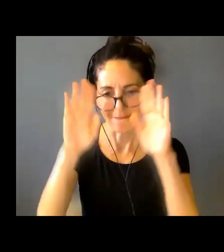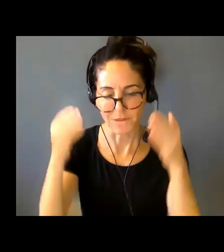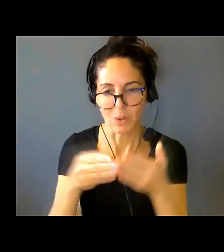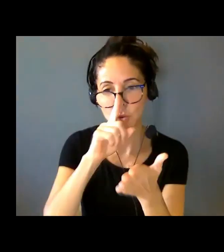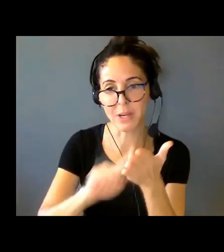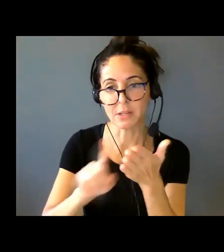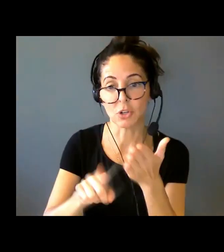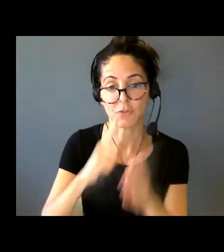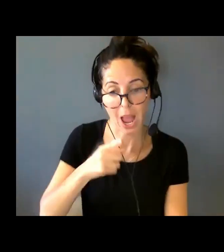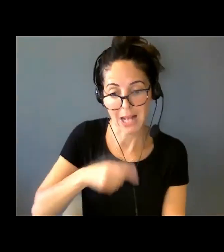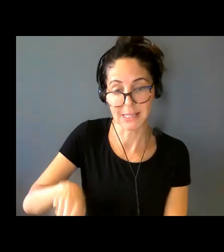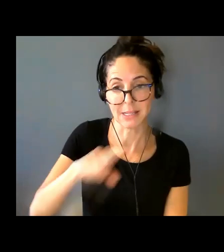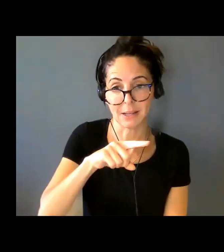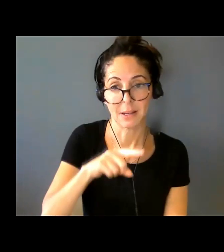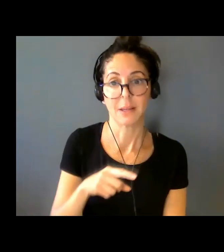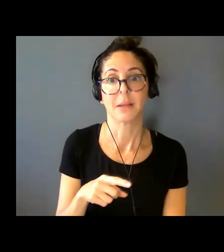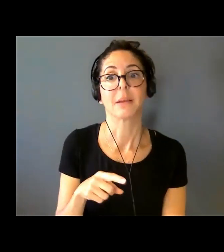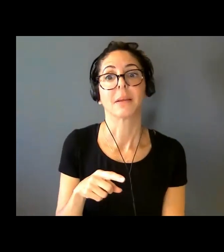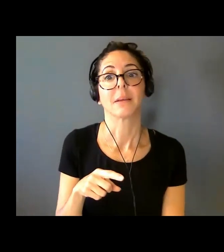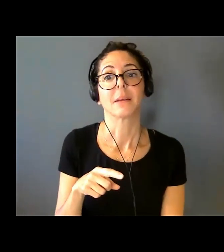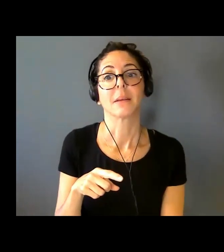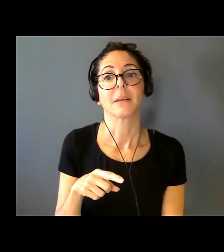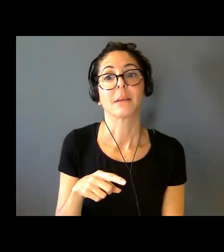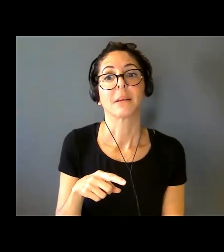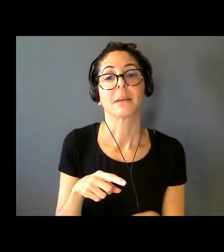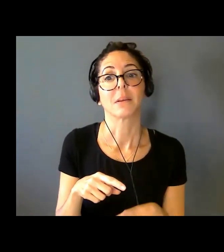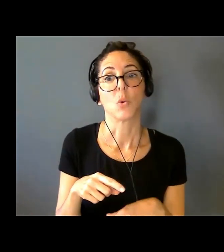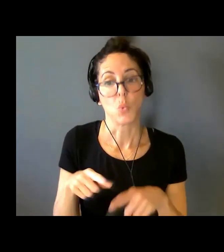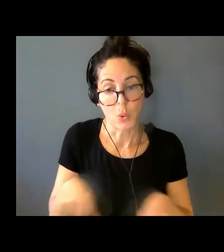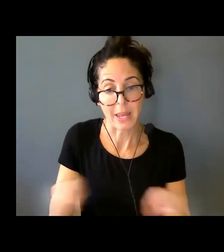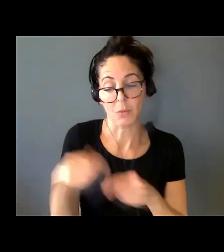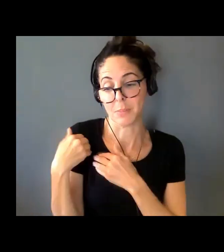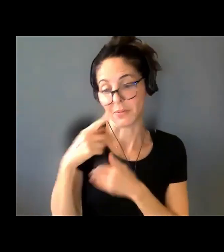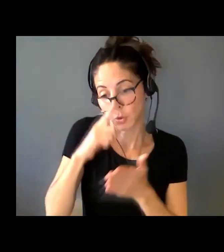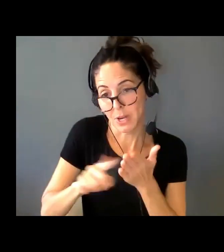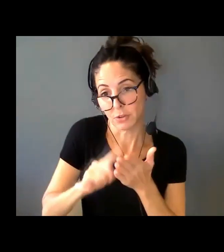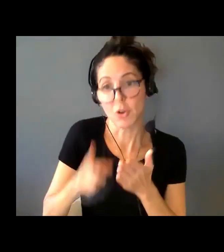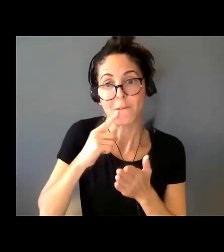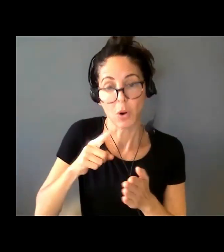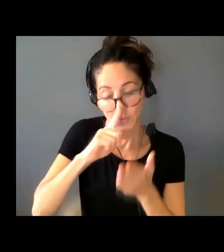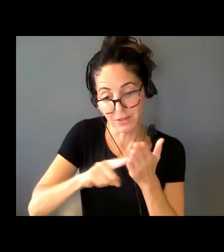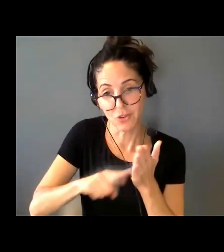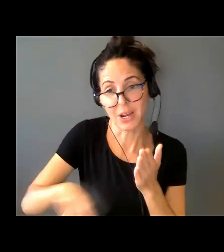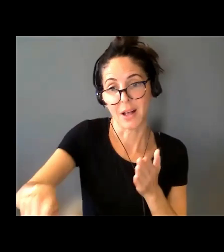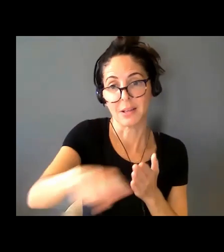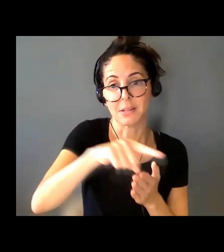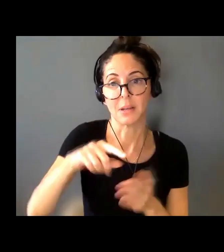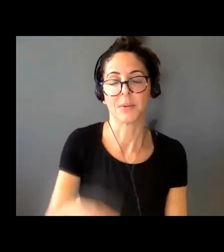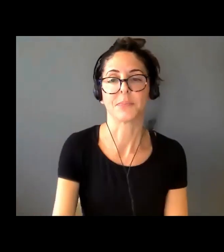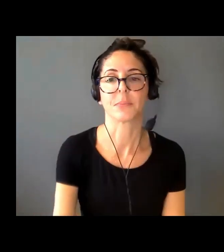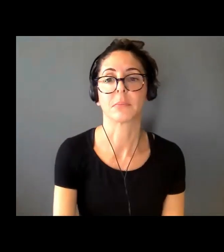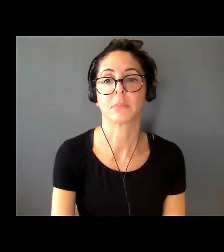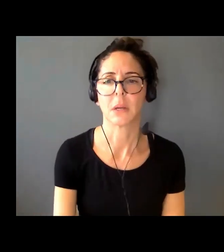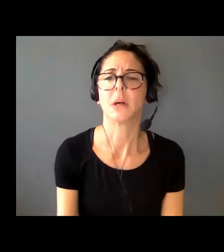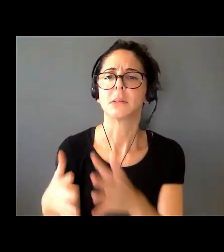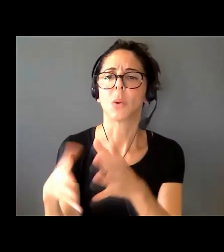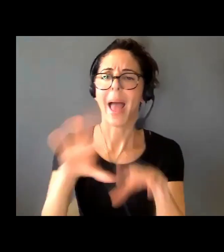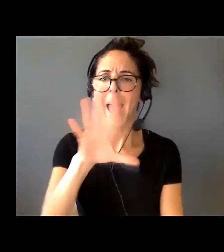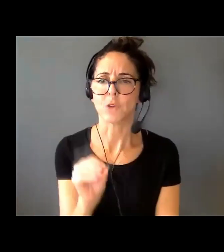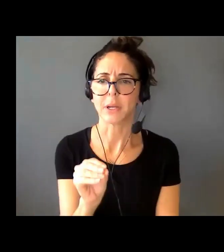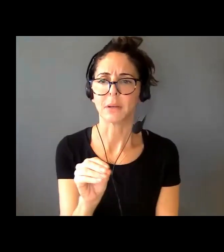by, and by us. Research funding is being taken on by African researchers who live and work